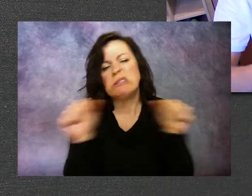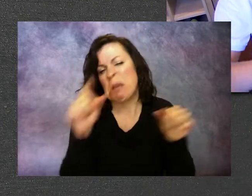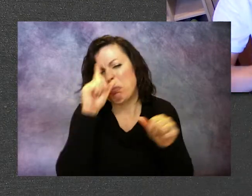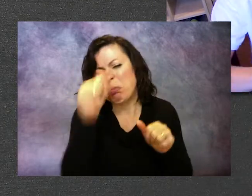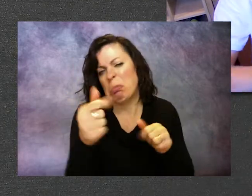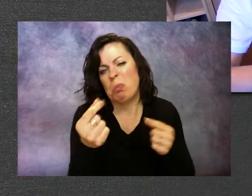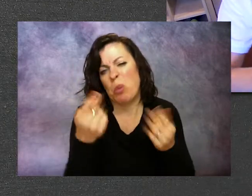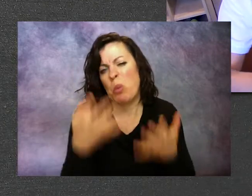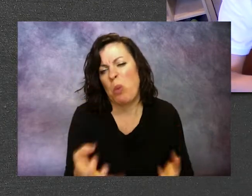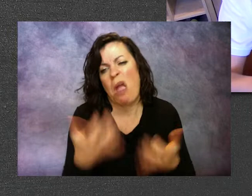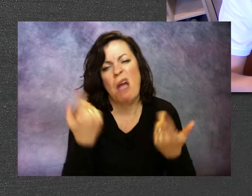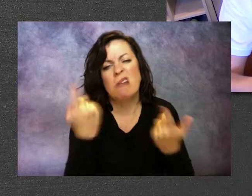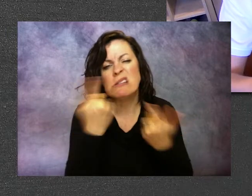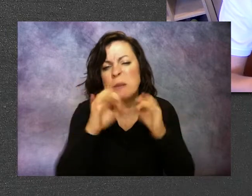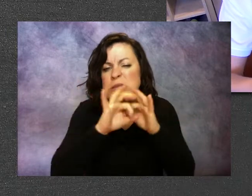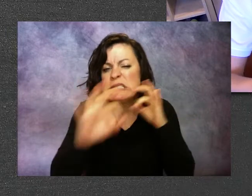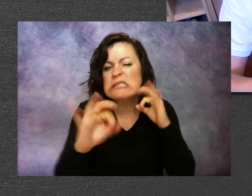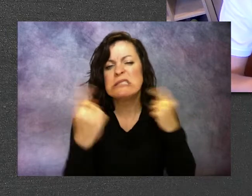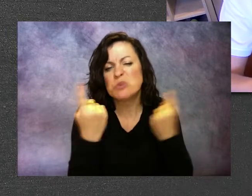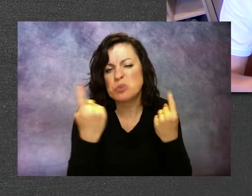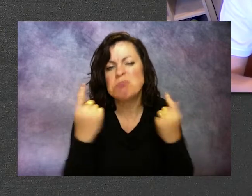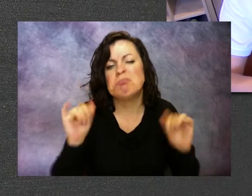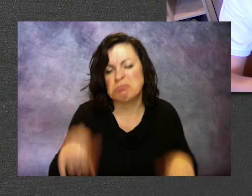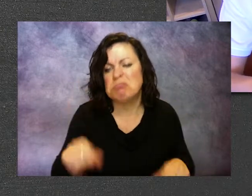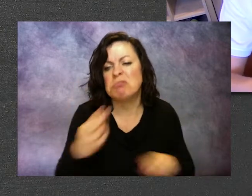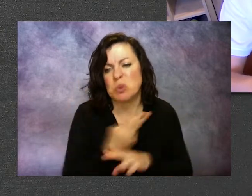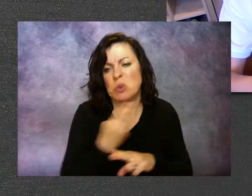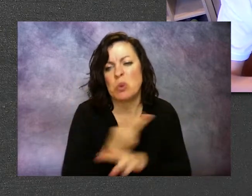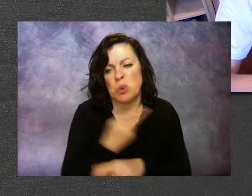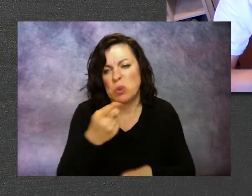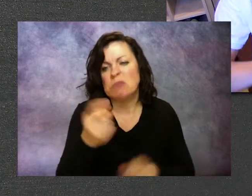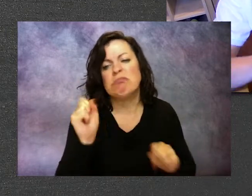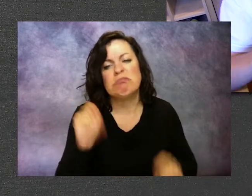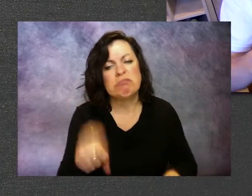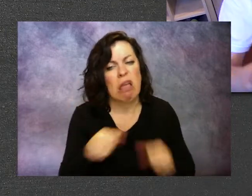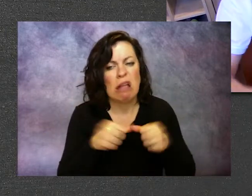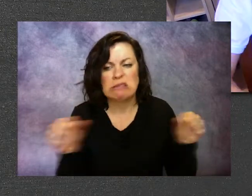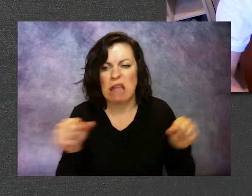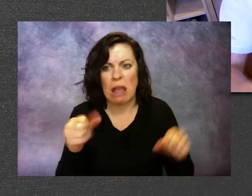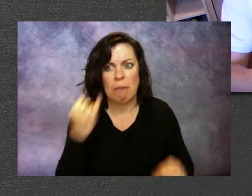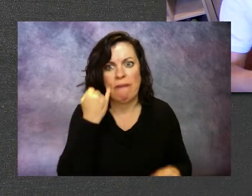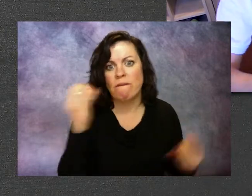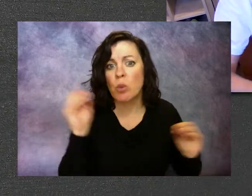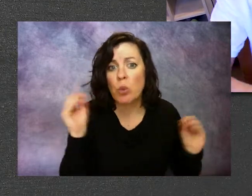It kind of holds it in place if you want to staple it, but honestly, you could just tape, too, right? Yeah. You don't even need to have the stapler.